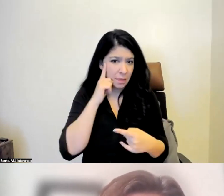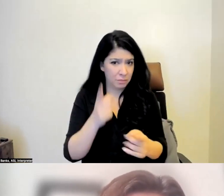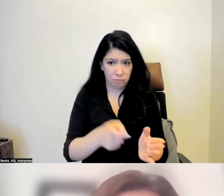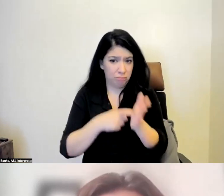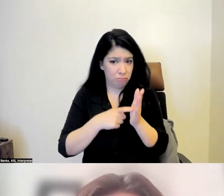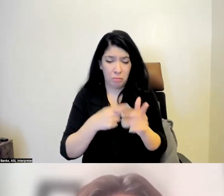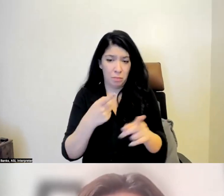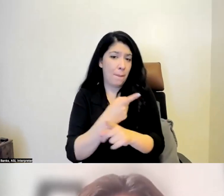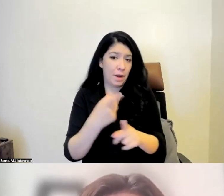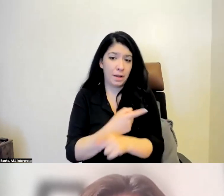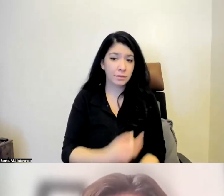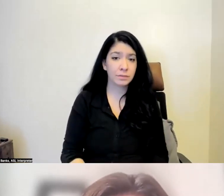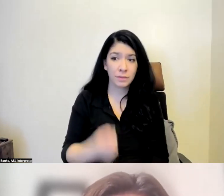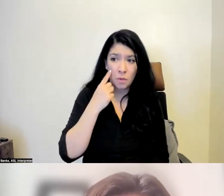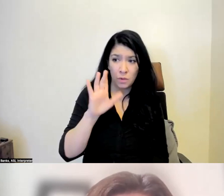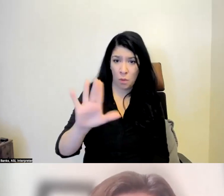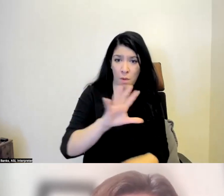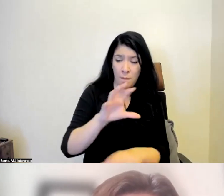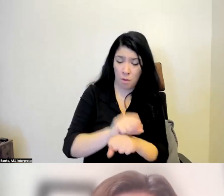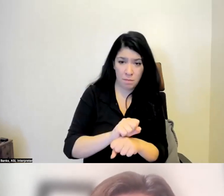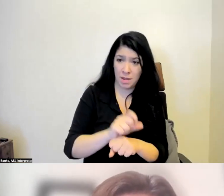of everyone for your appointment if you are at high risk.